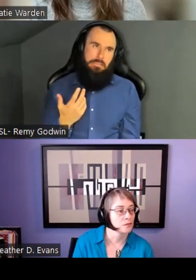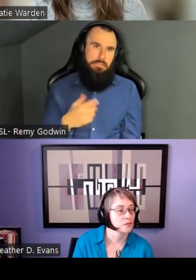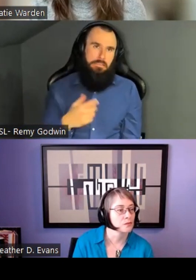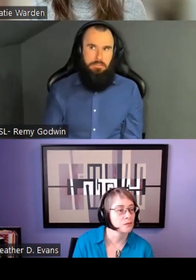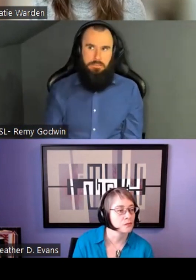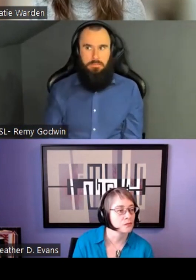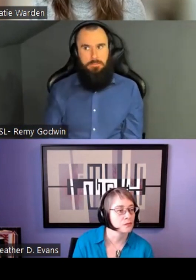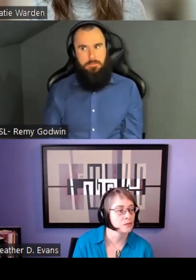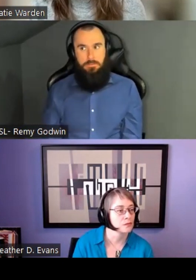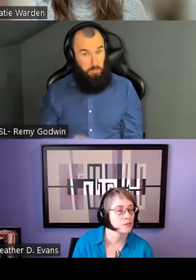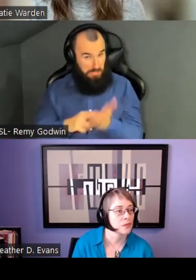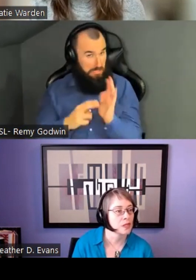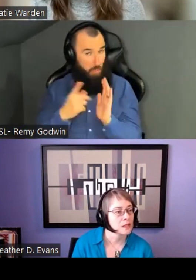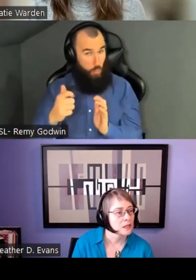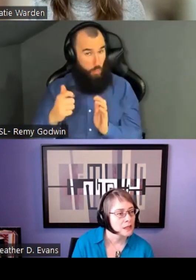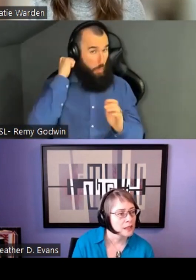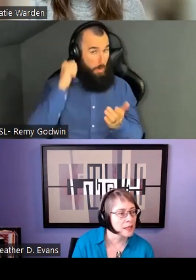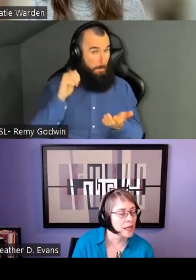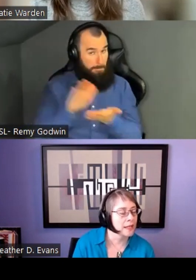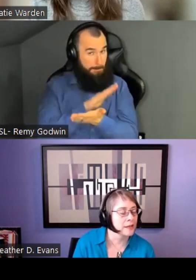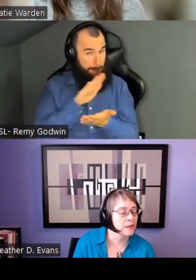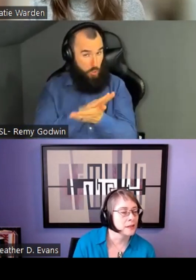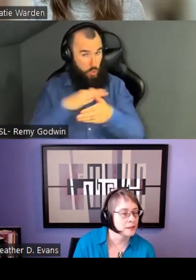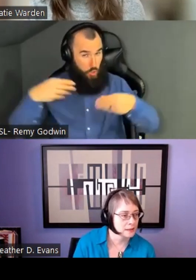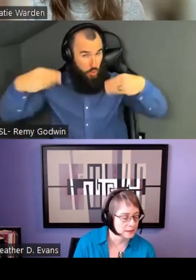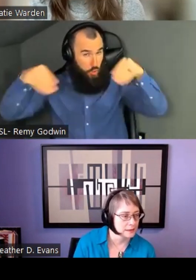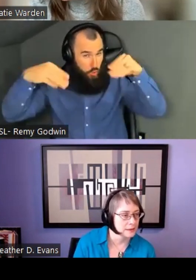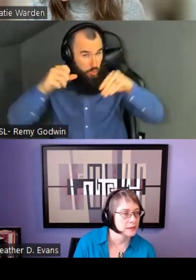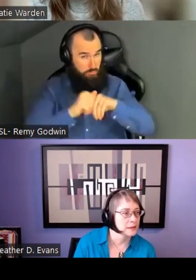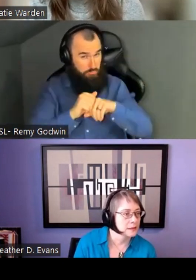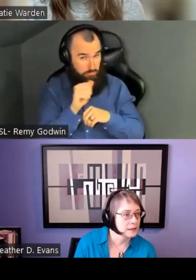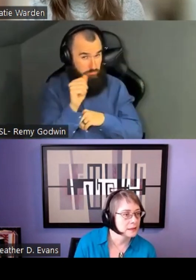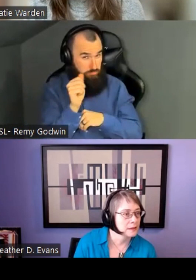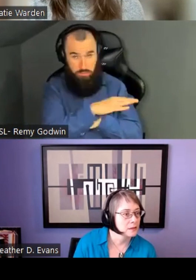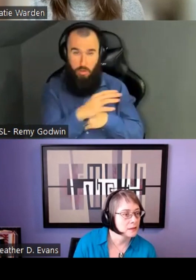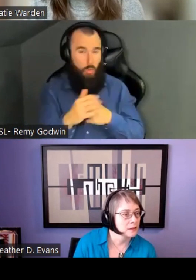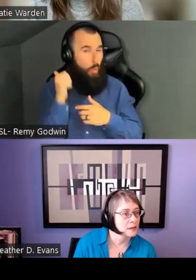or documents in braille or an audio recording?